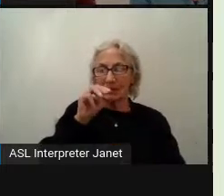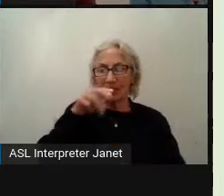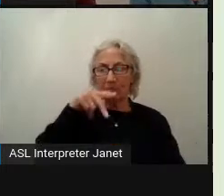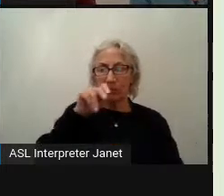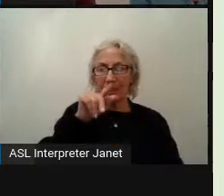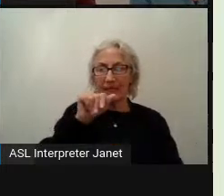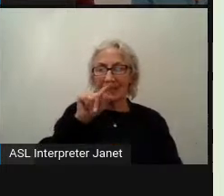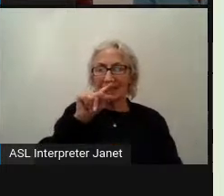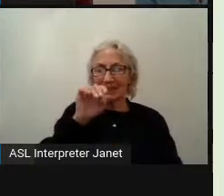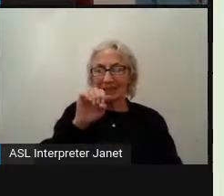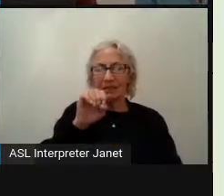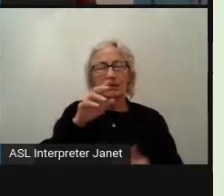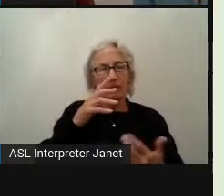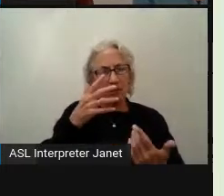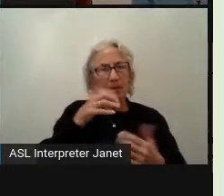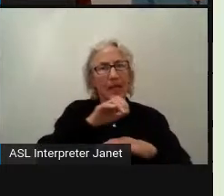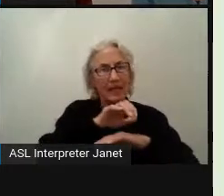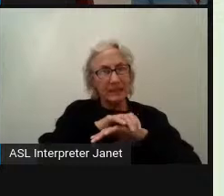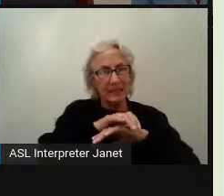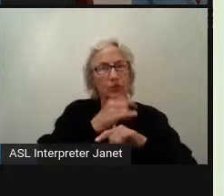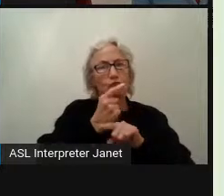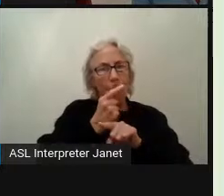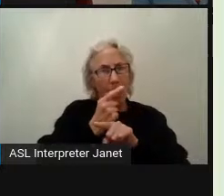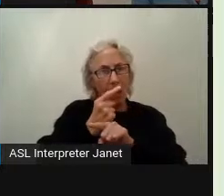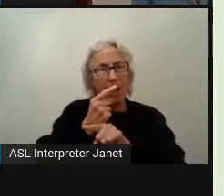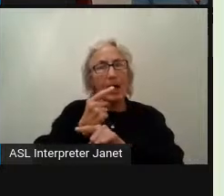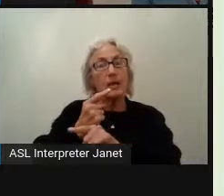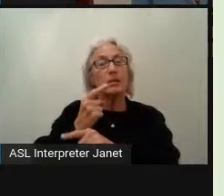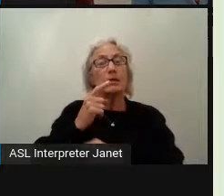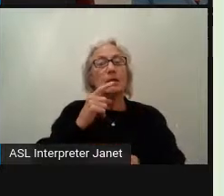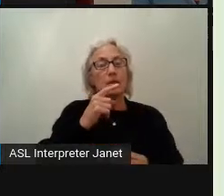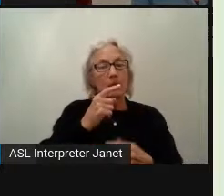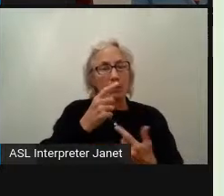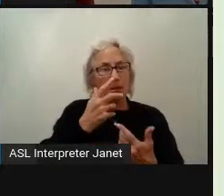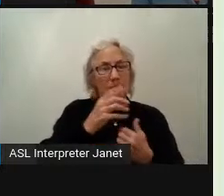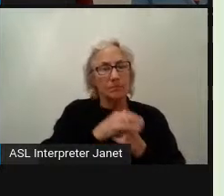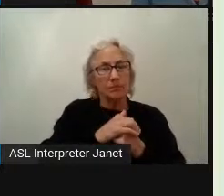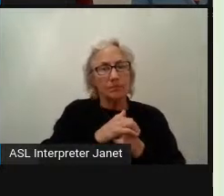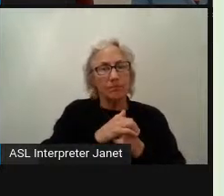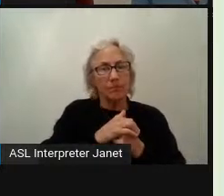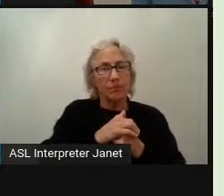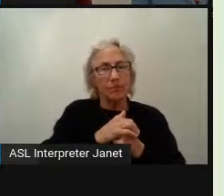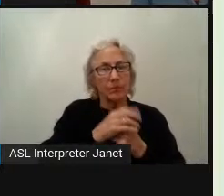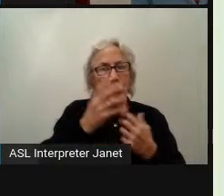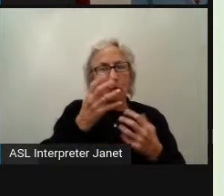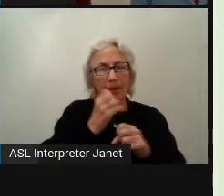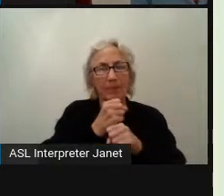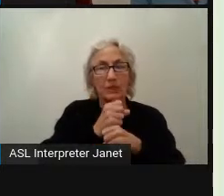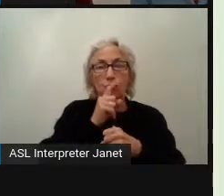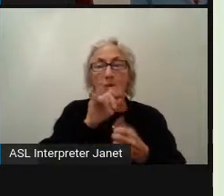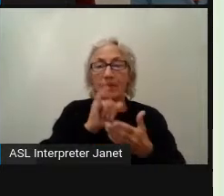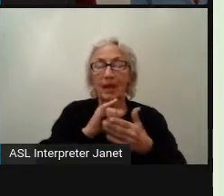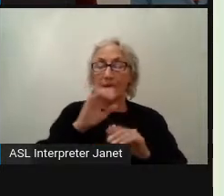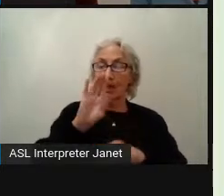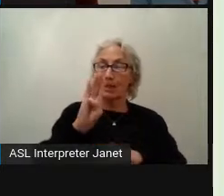But we have an English template that marks of the language in parts so